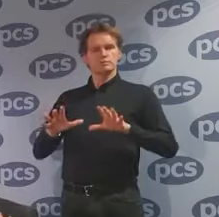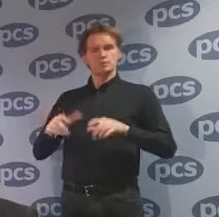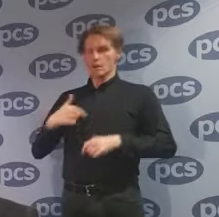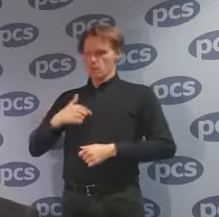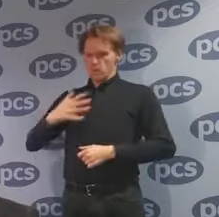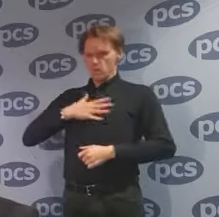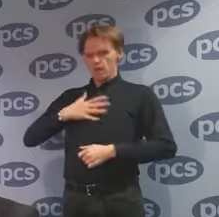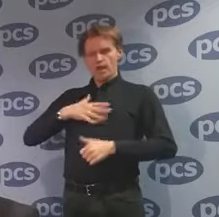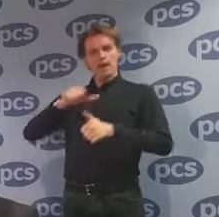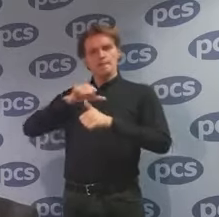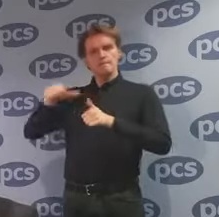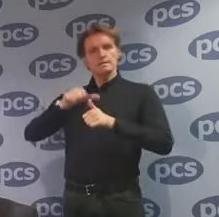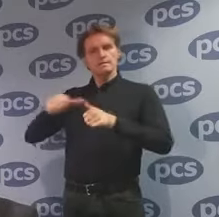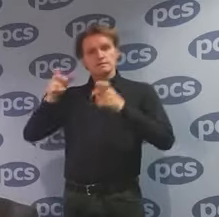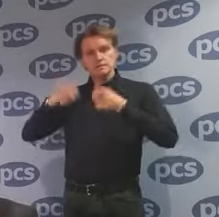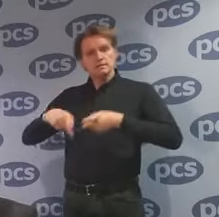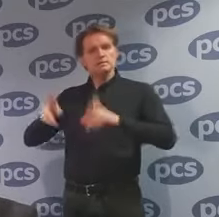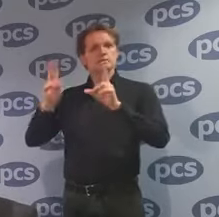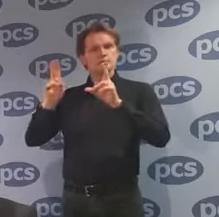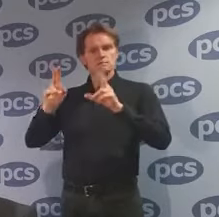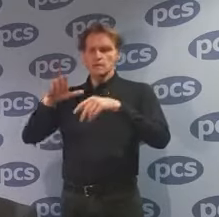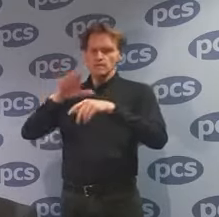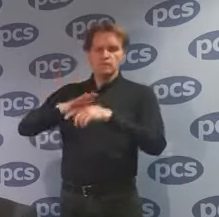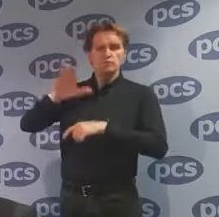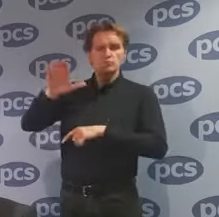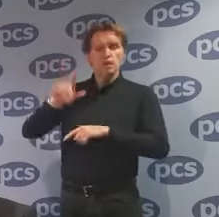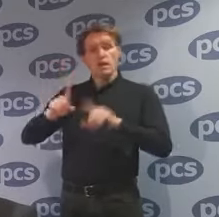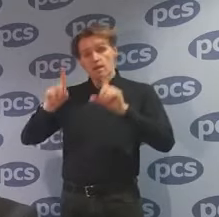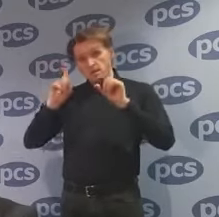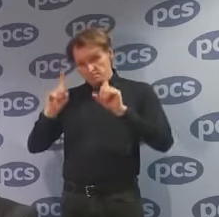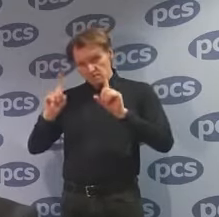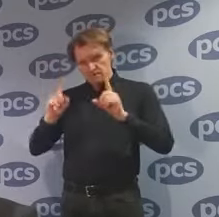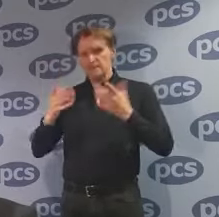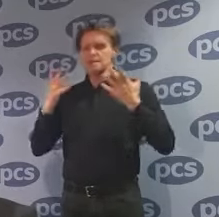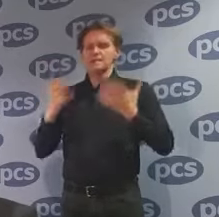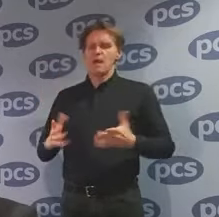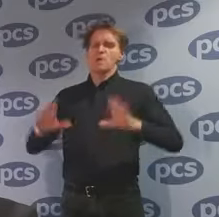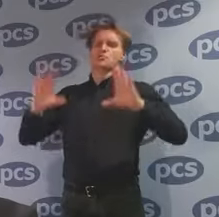benefit system moving forward but in the short term stop the rollout, address the